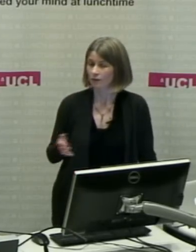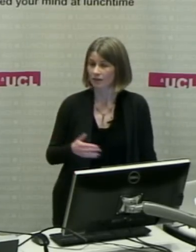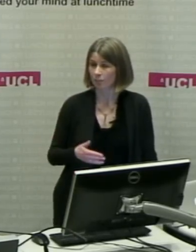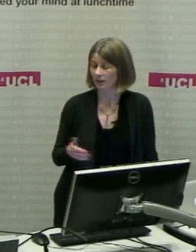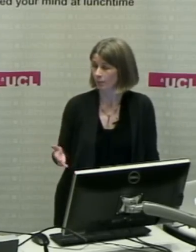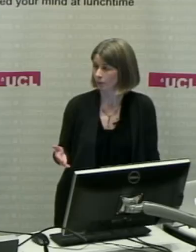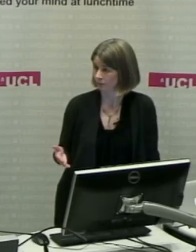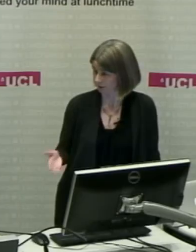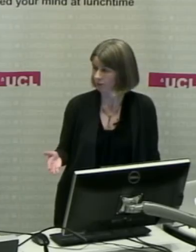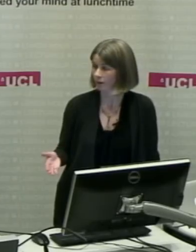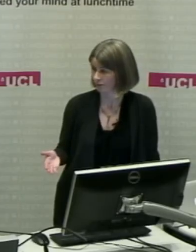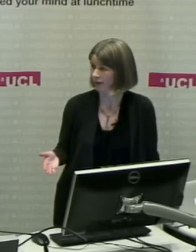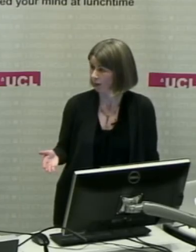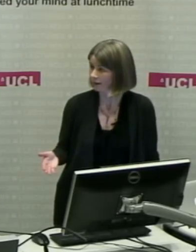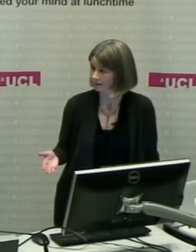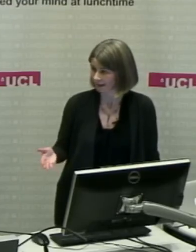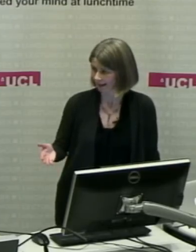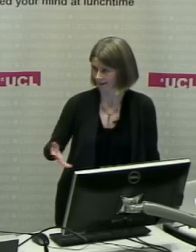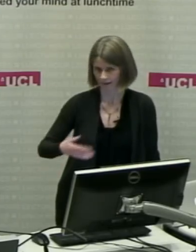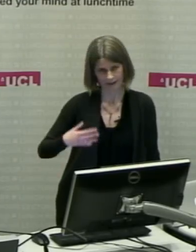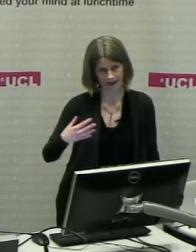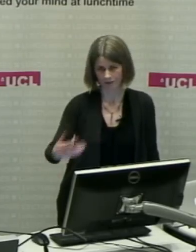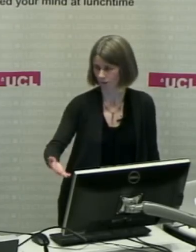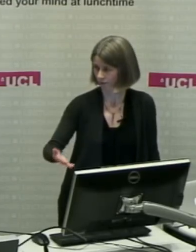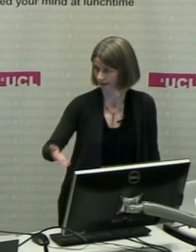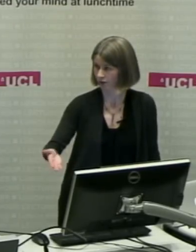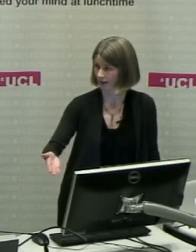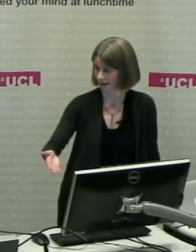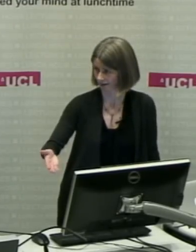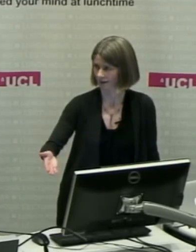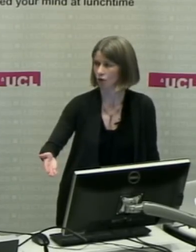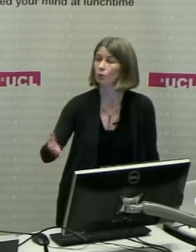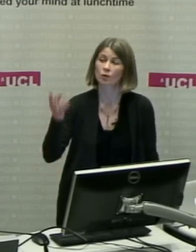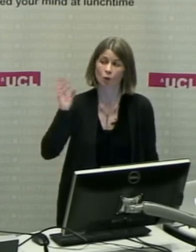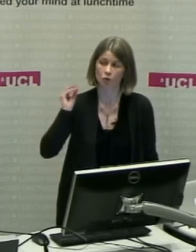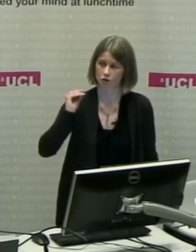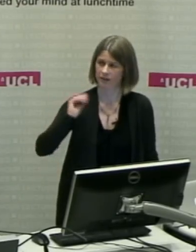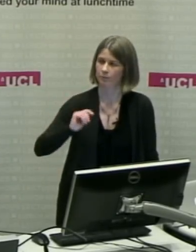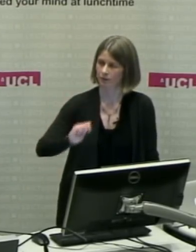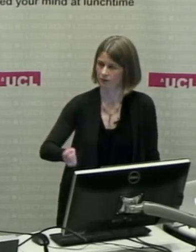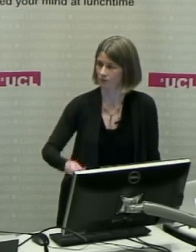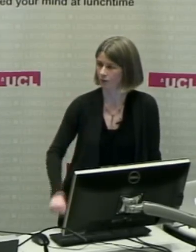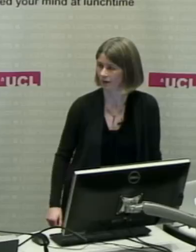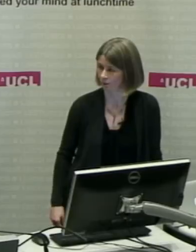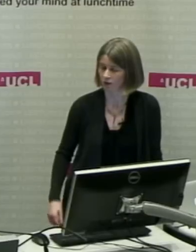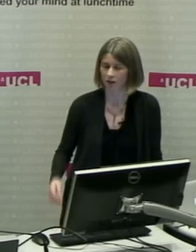For some people they do work very well and they can offer really good access to the auditory component of spoken language.